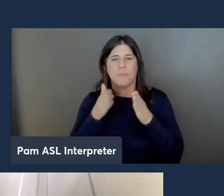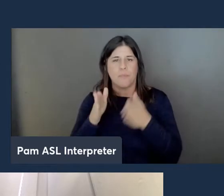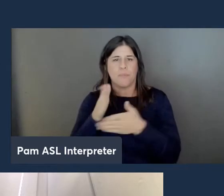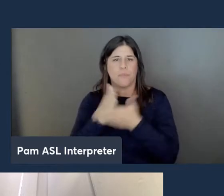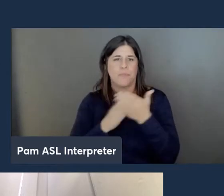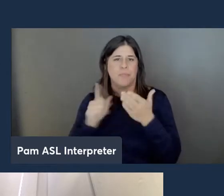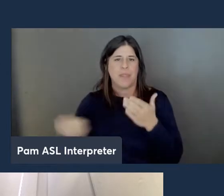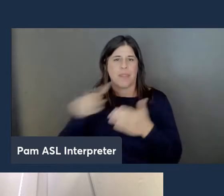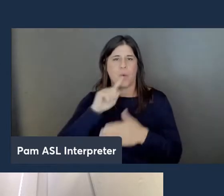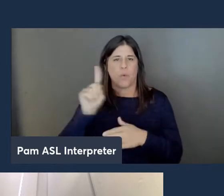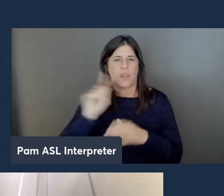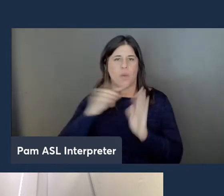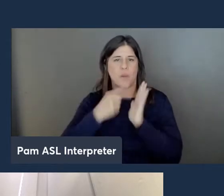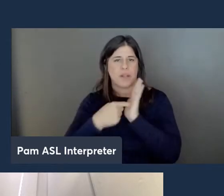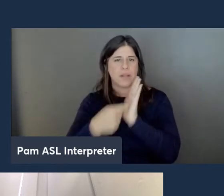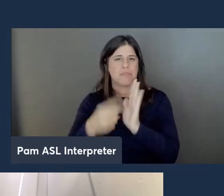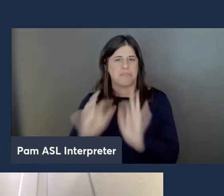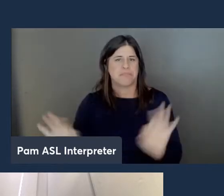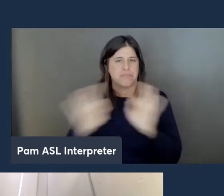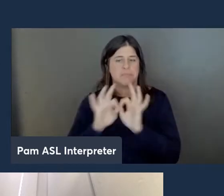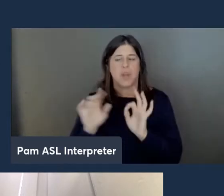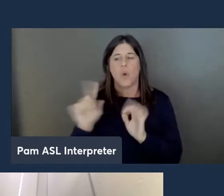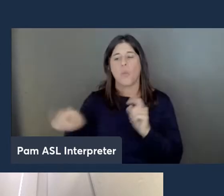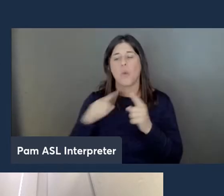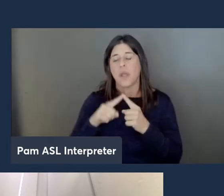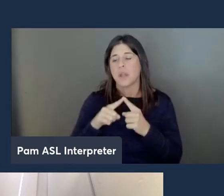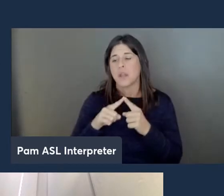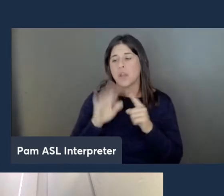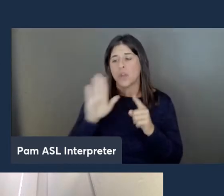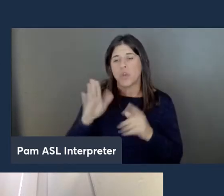is when your end target